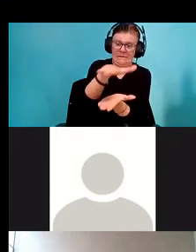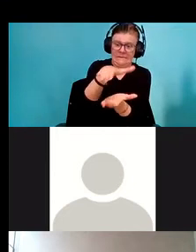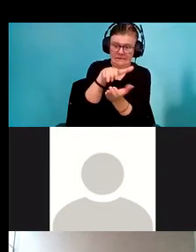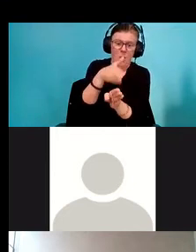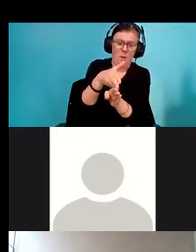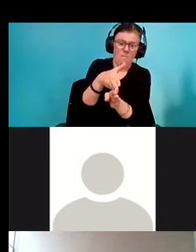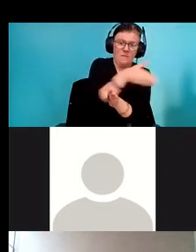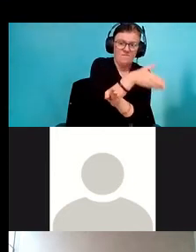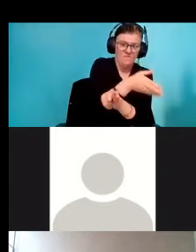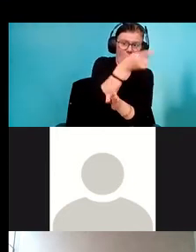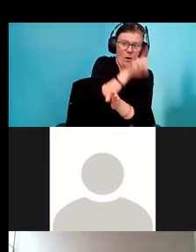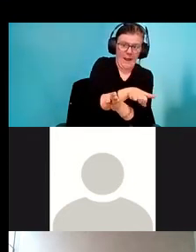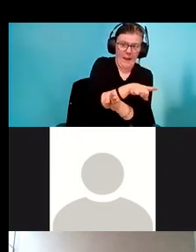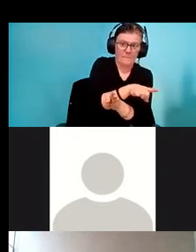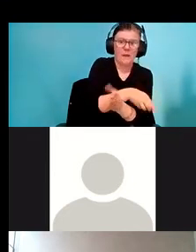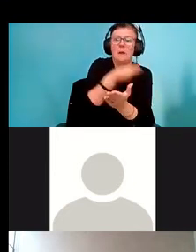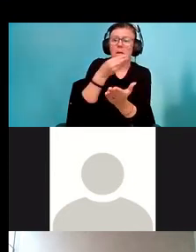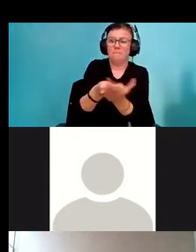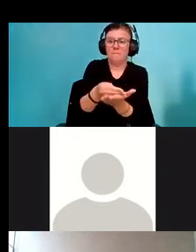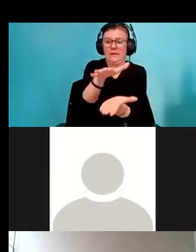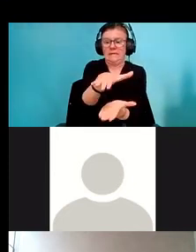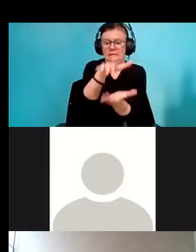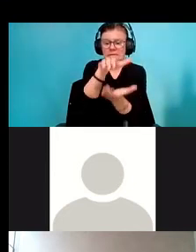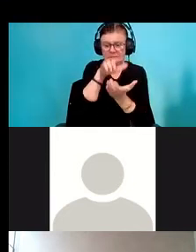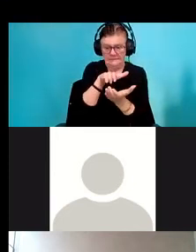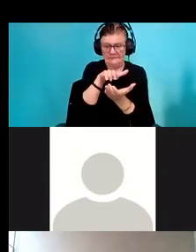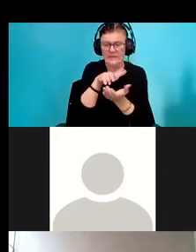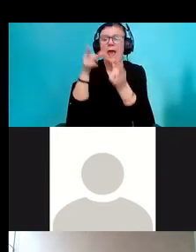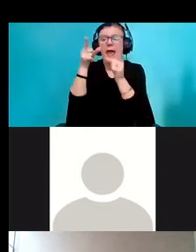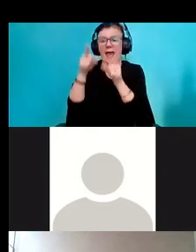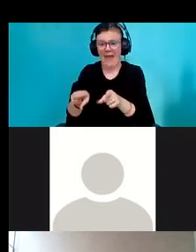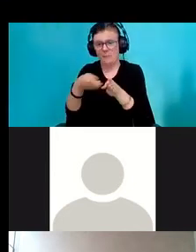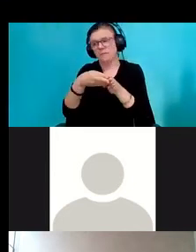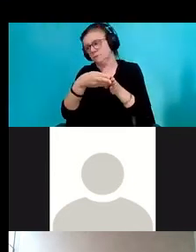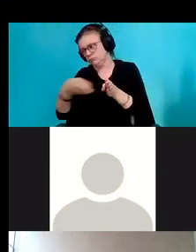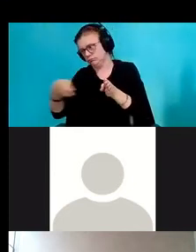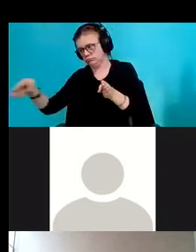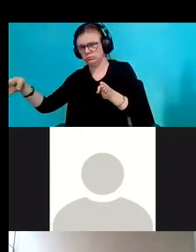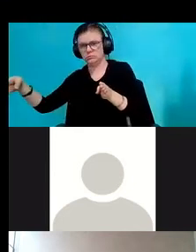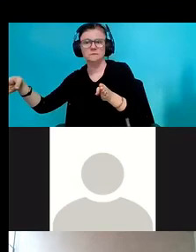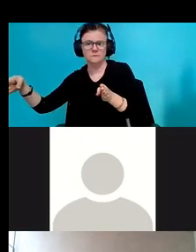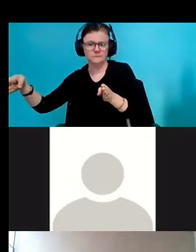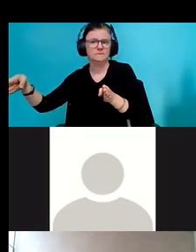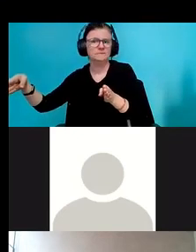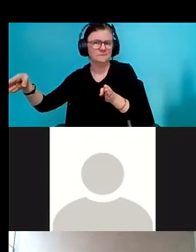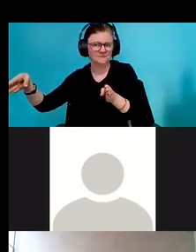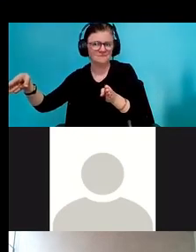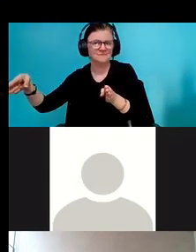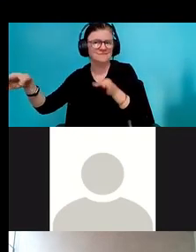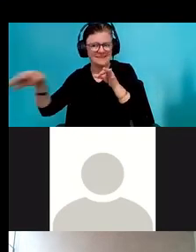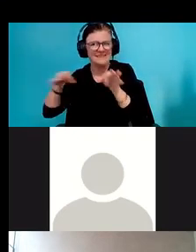Before, our community looked like this. Now, it looks like this. Really, really powerful.